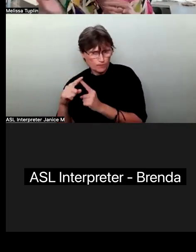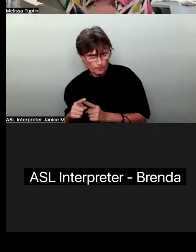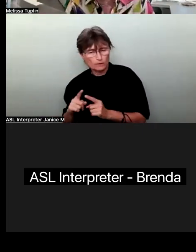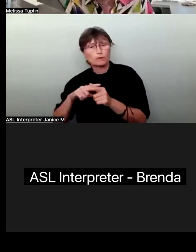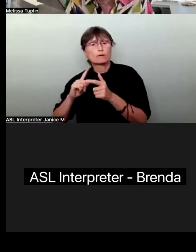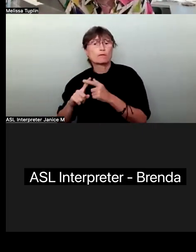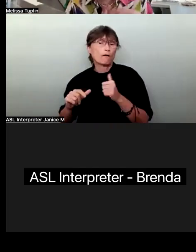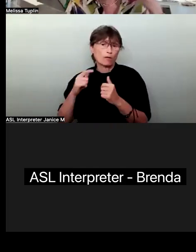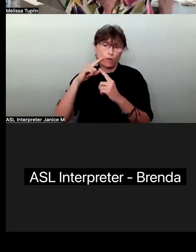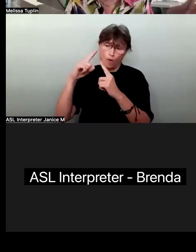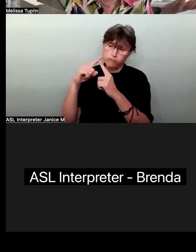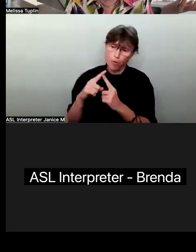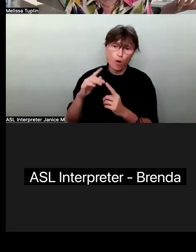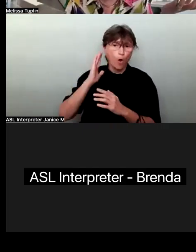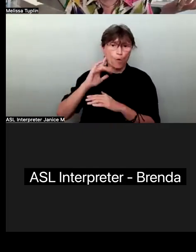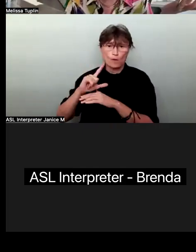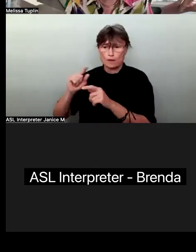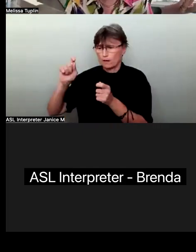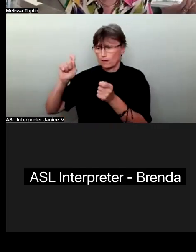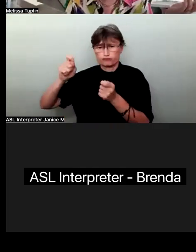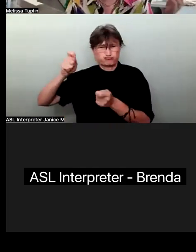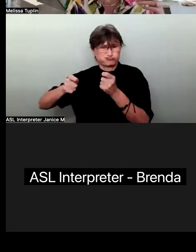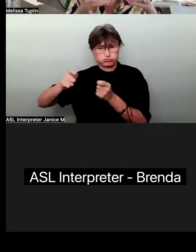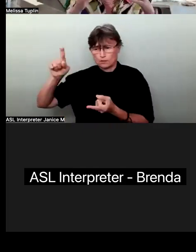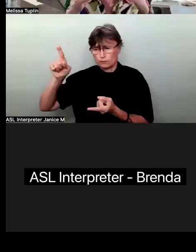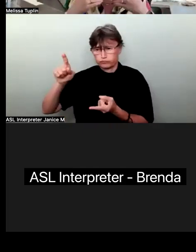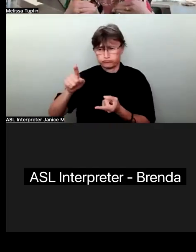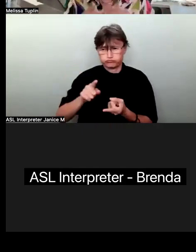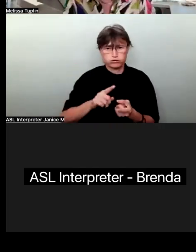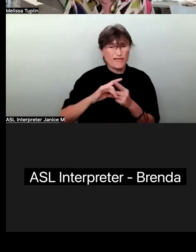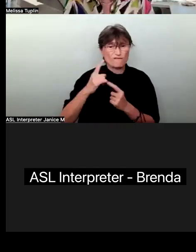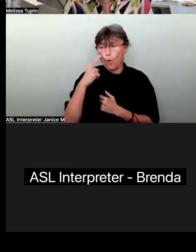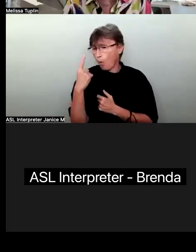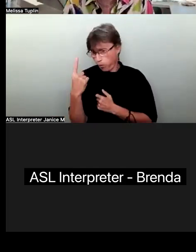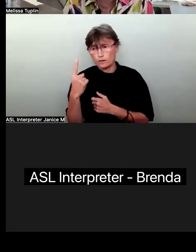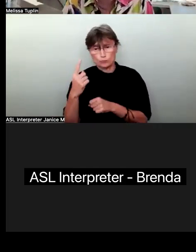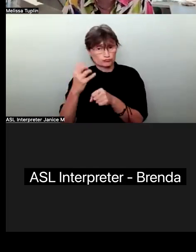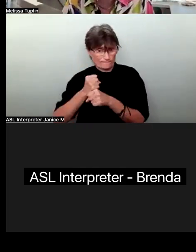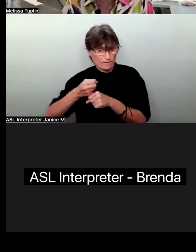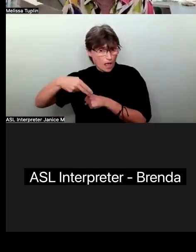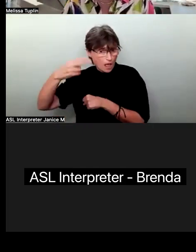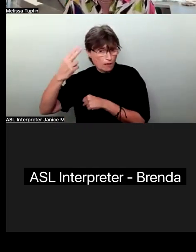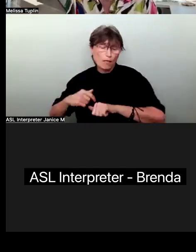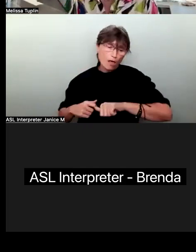down if only one of the considerations is rated highly, or if the total average rating is lower.